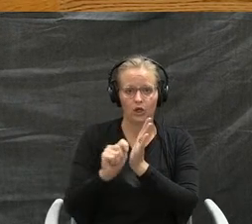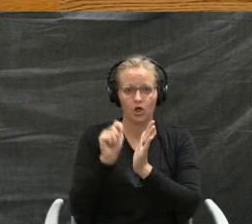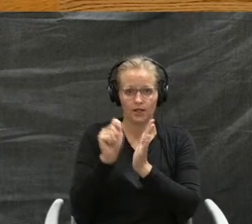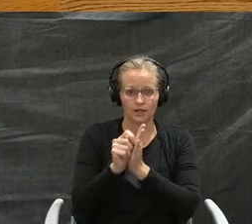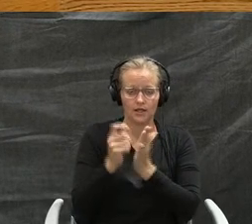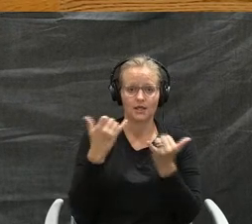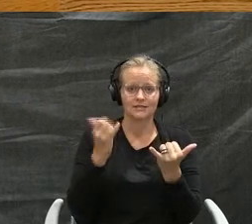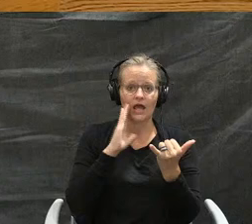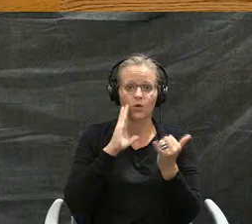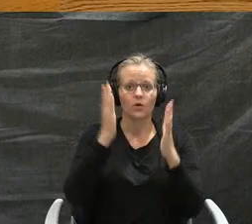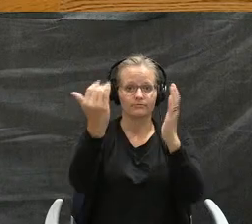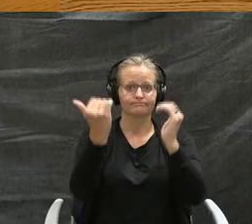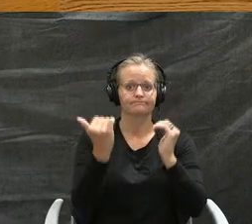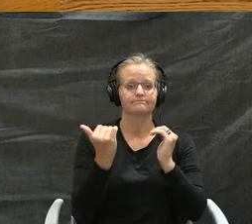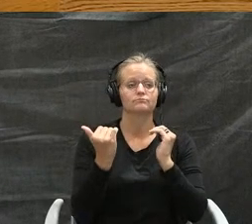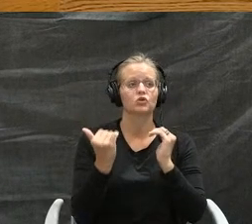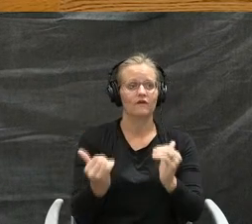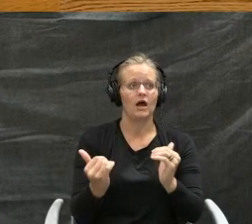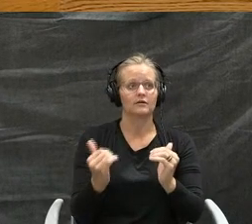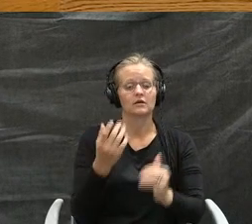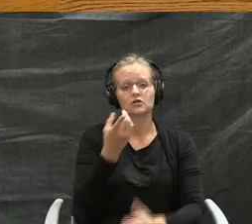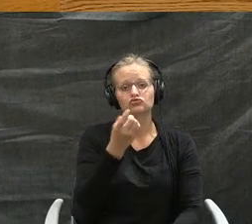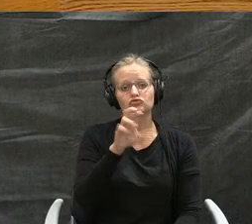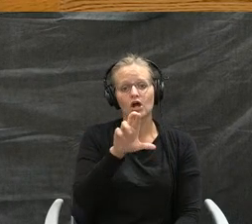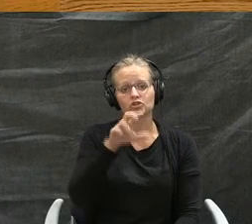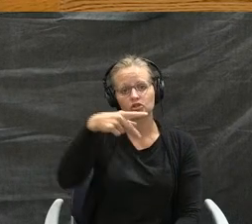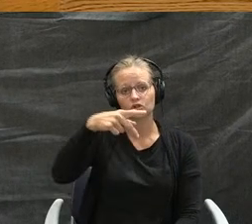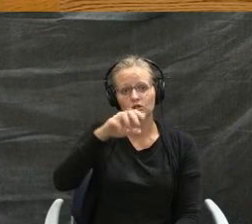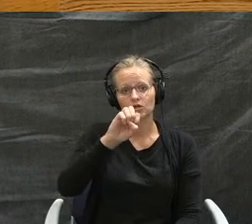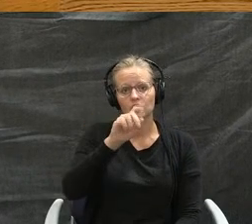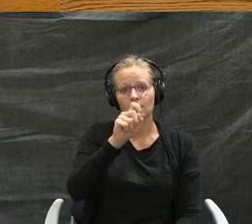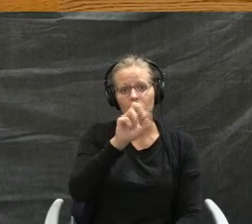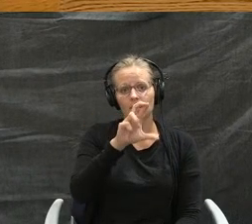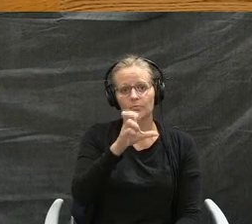Peterson. Option 2 metal chair members. The next person I'd